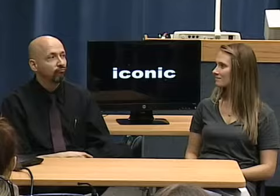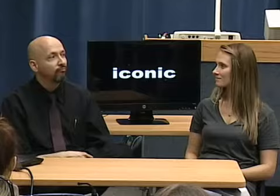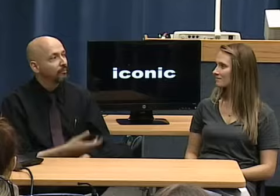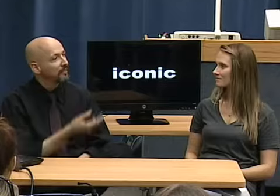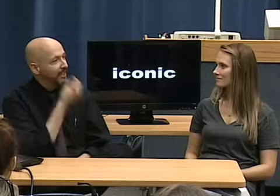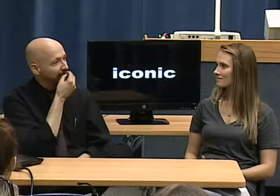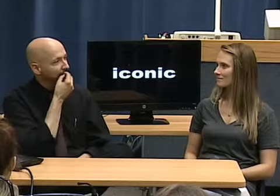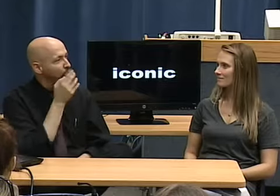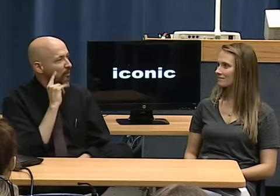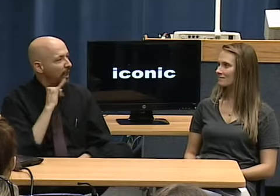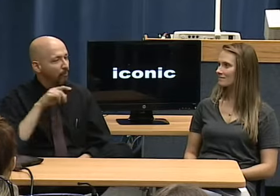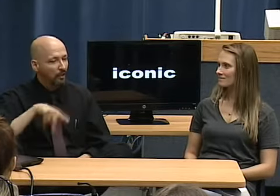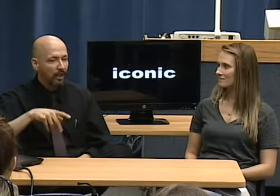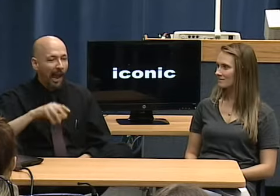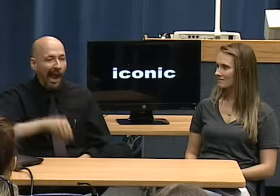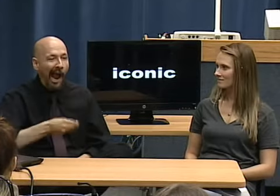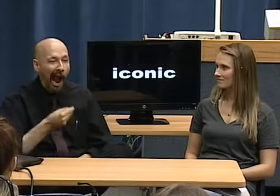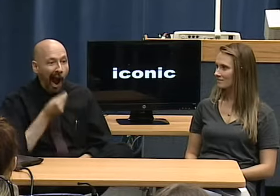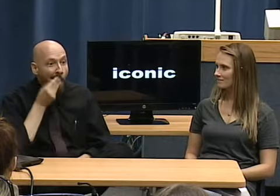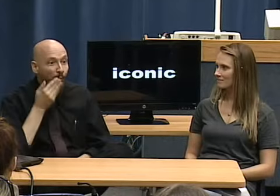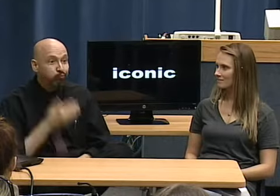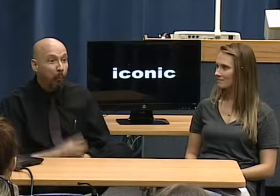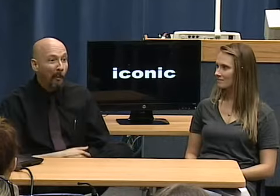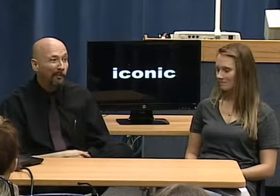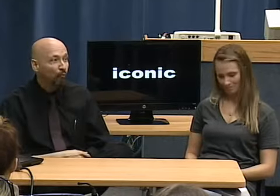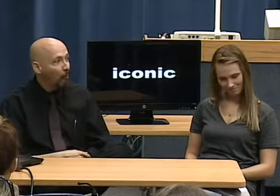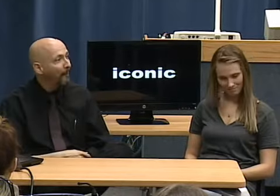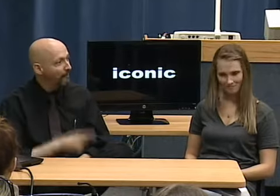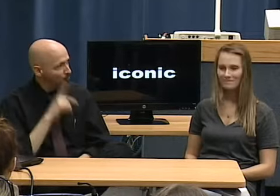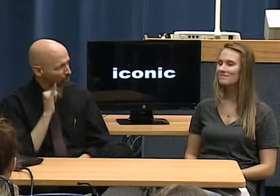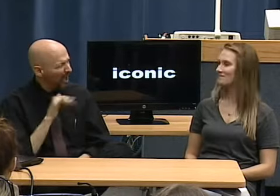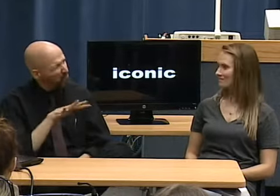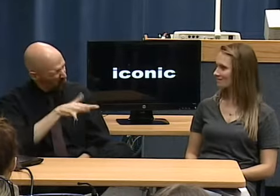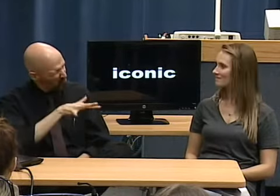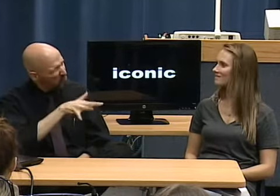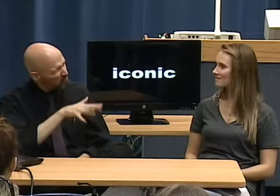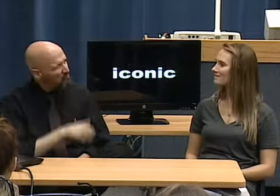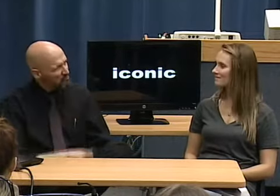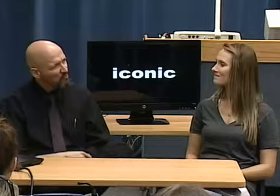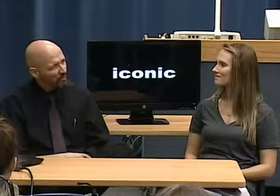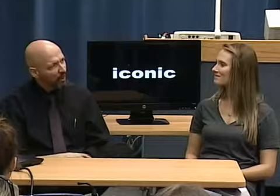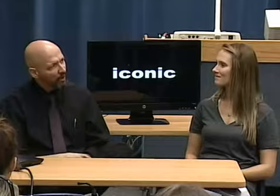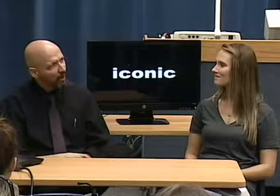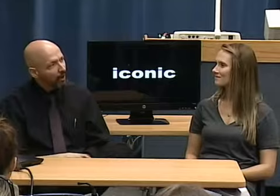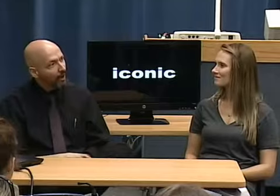"Eat" looks like the act of eating. Looks like, kind of.